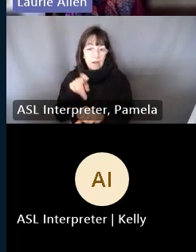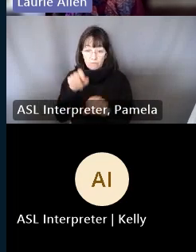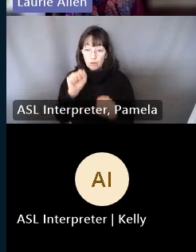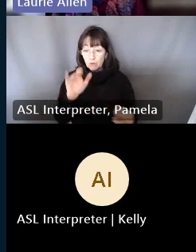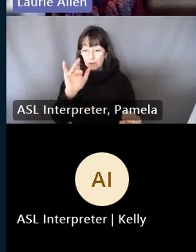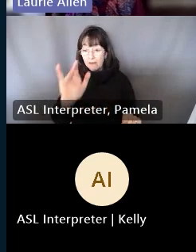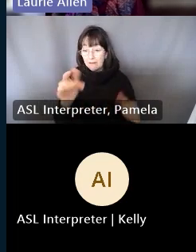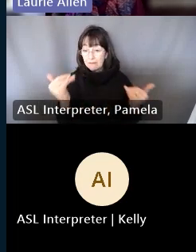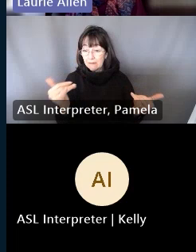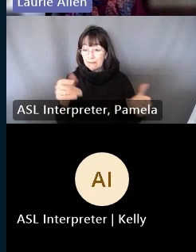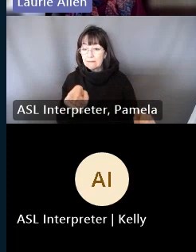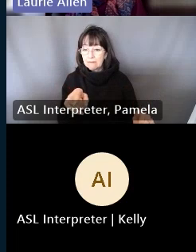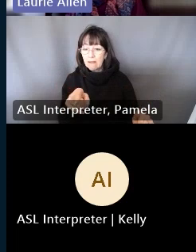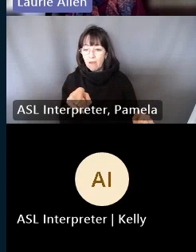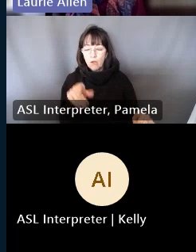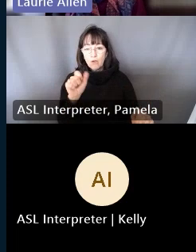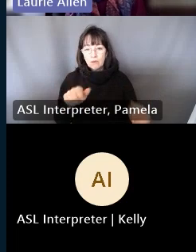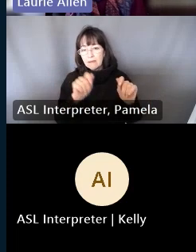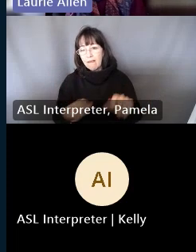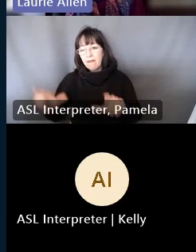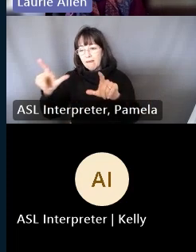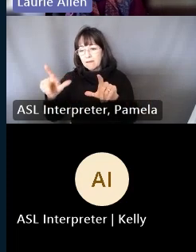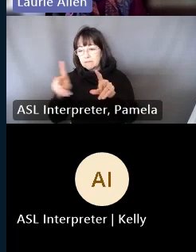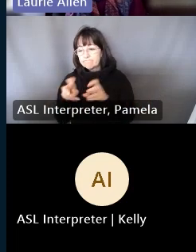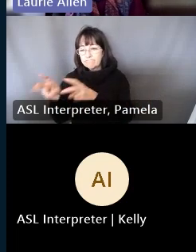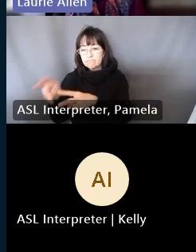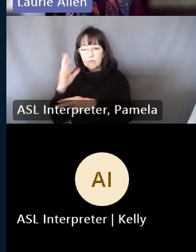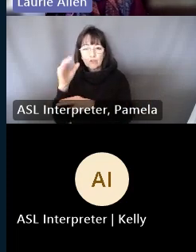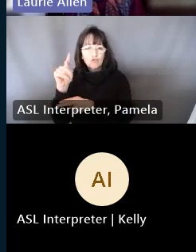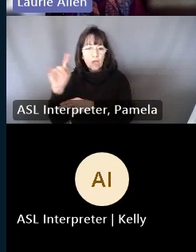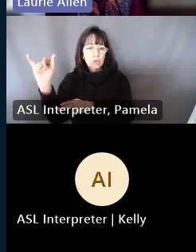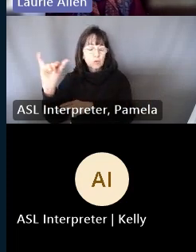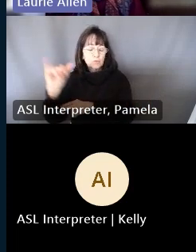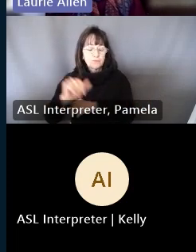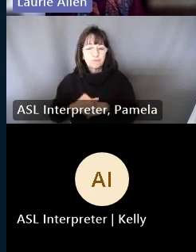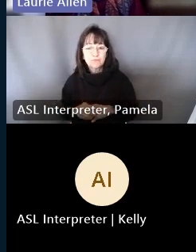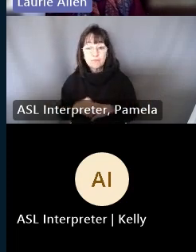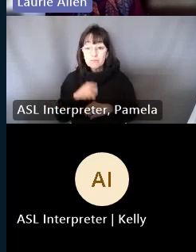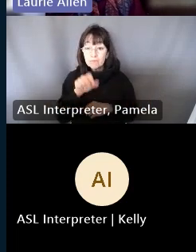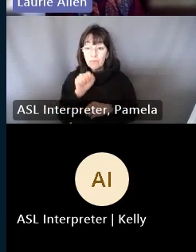But we'll put it into the chat as well. But you can go in and ask Microsoft Accessibility